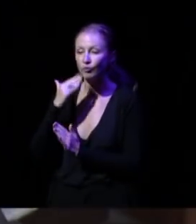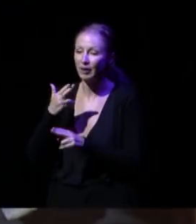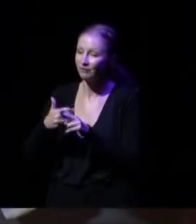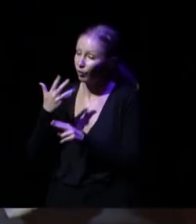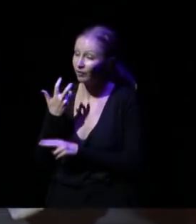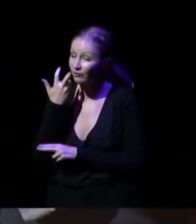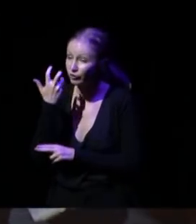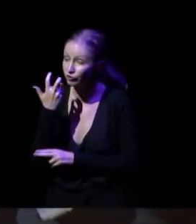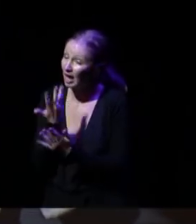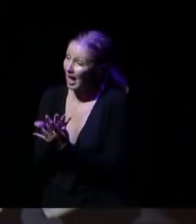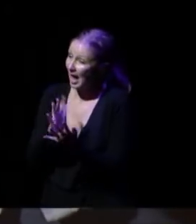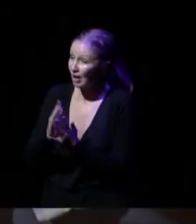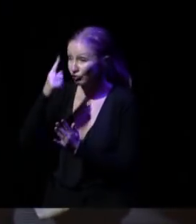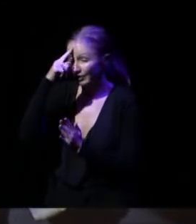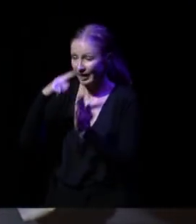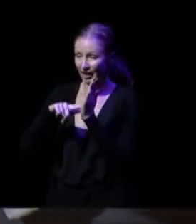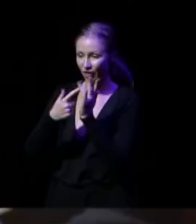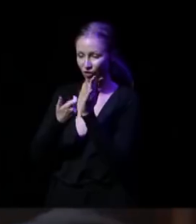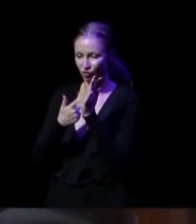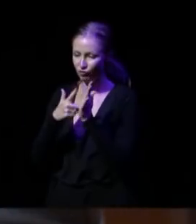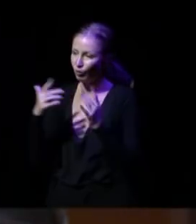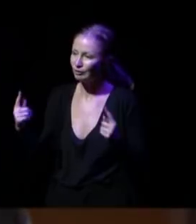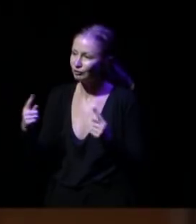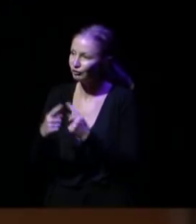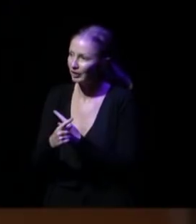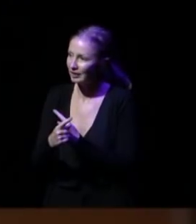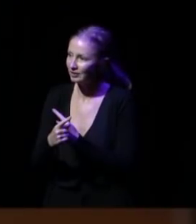to change and what do you want us to, how are you, see the role